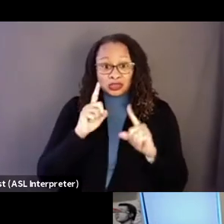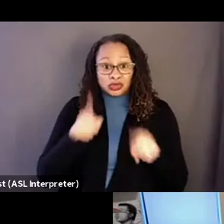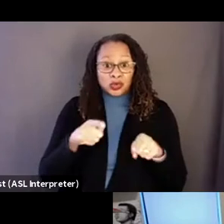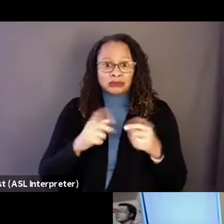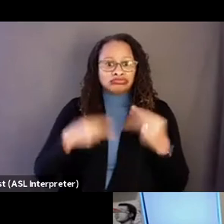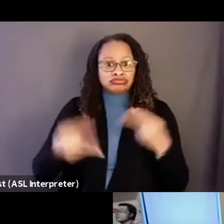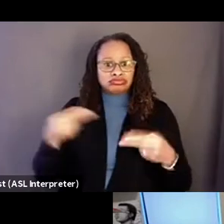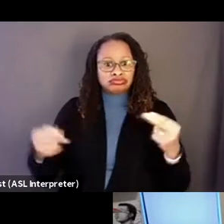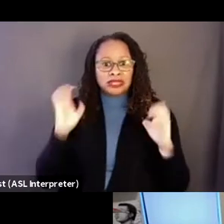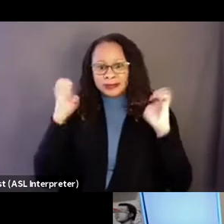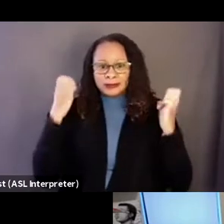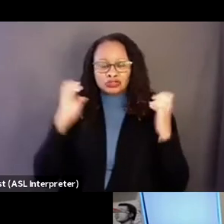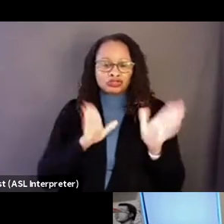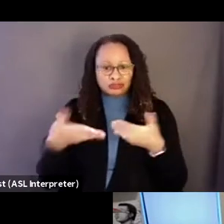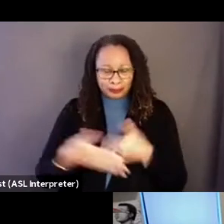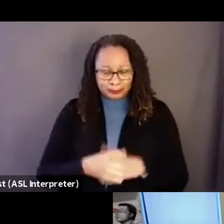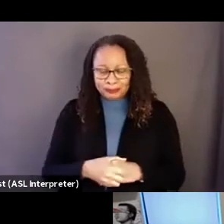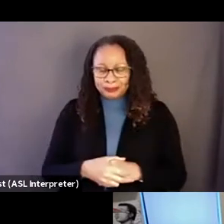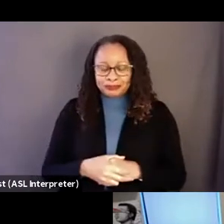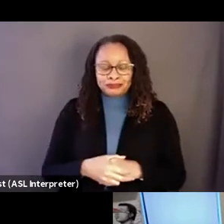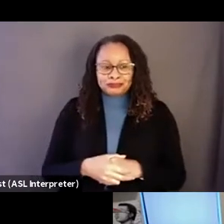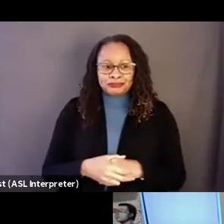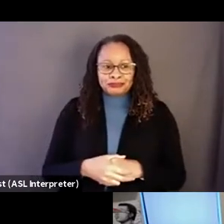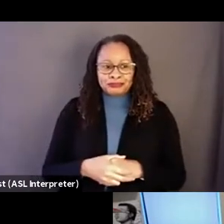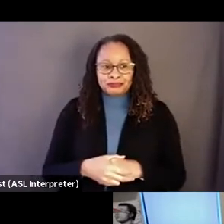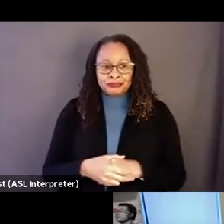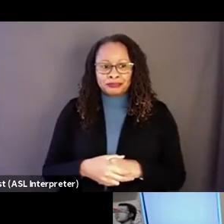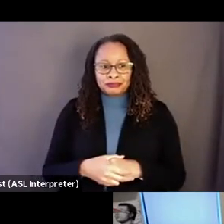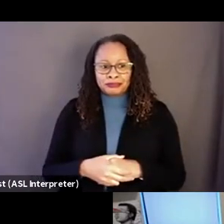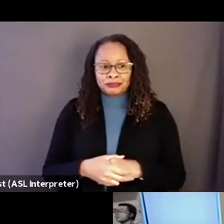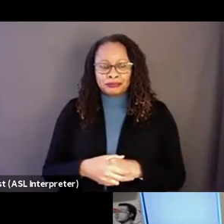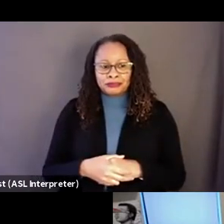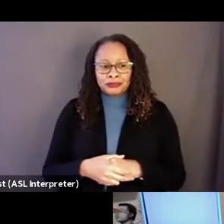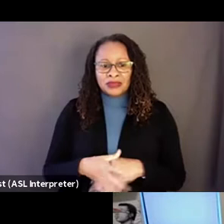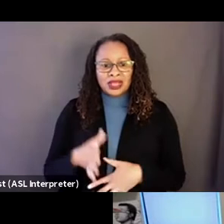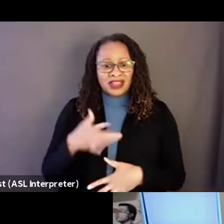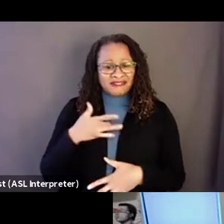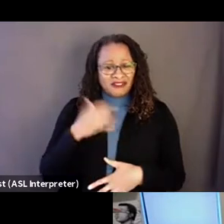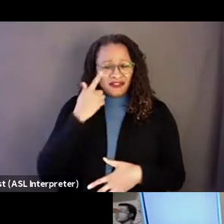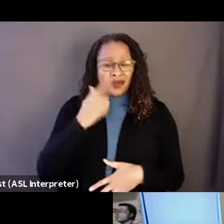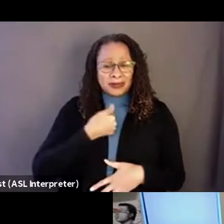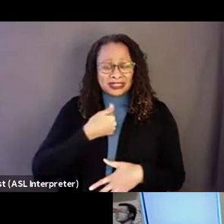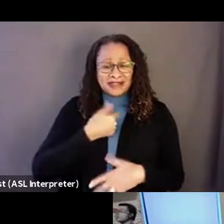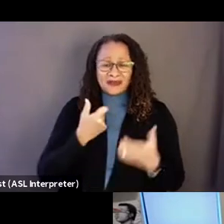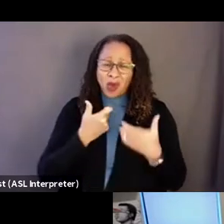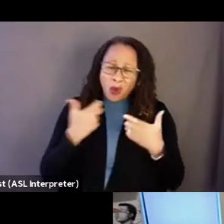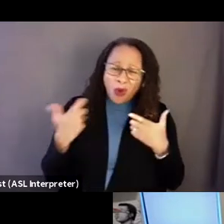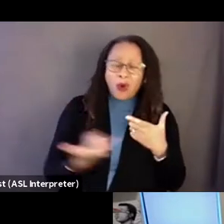something, and correct me if I'm characterizing this wrong, but it felt like you had spent all this time pouring your energy,